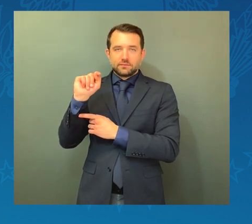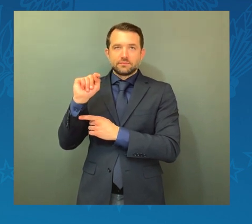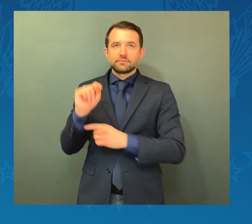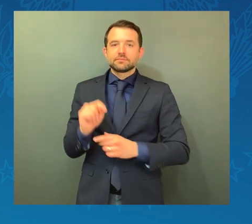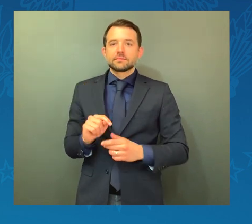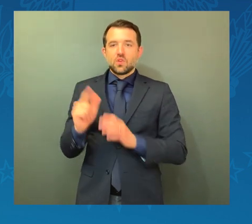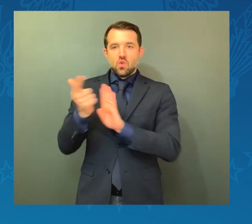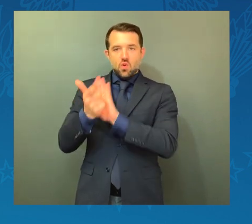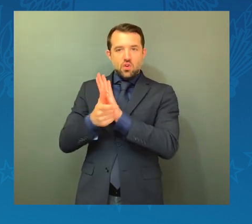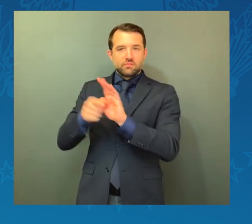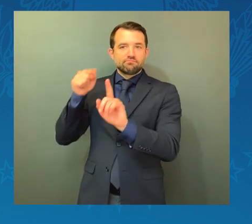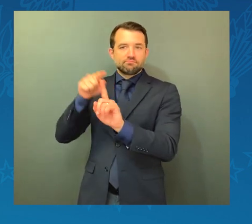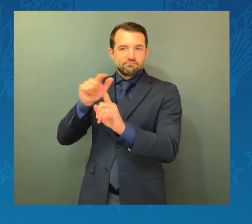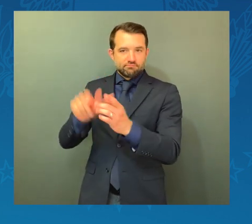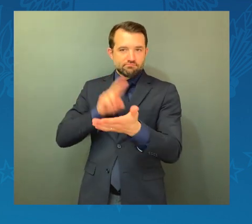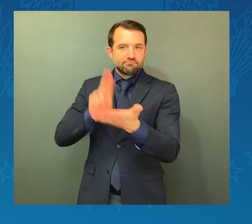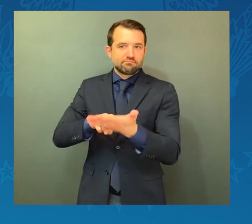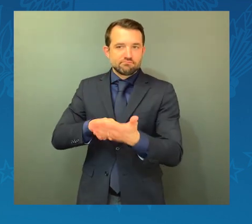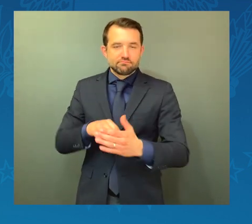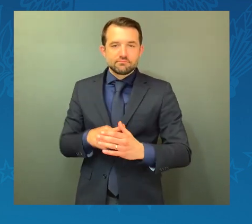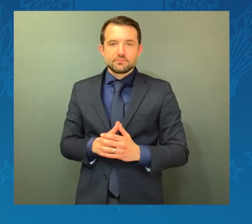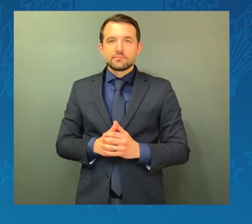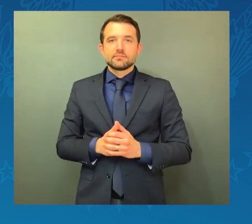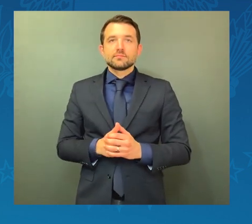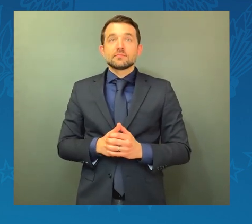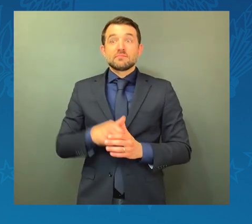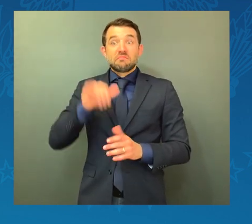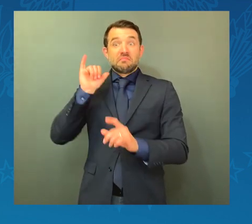which was a step toward finishing some unfinished business.